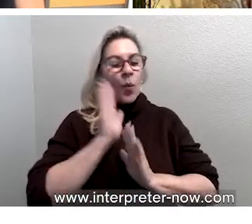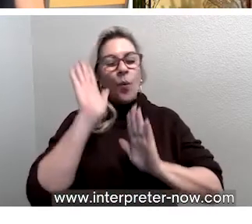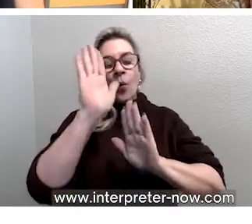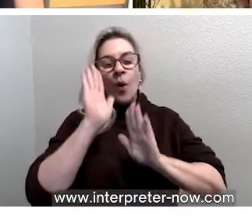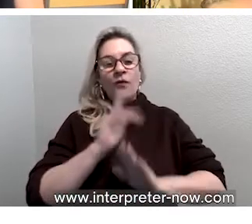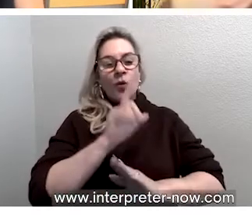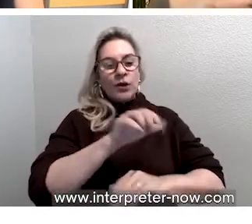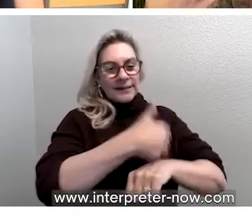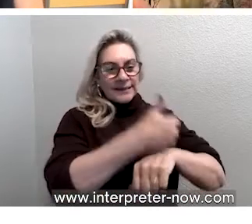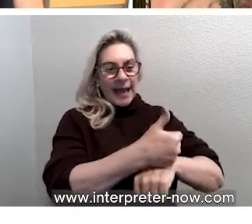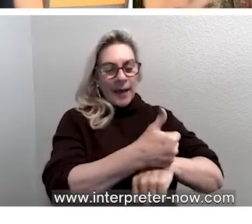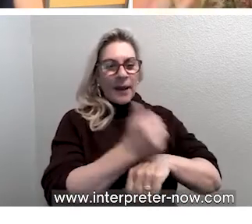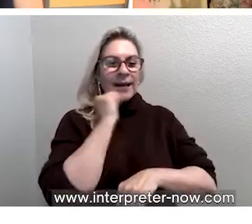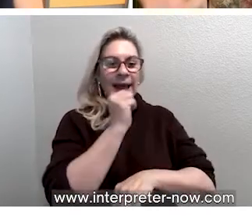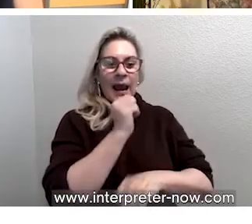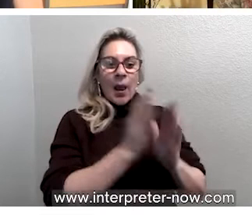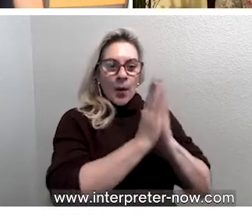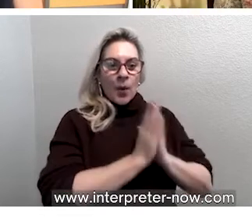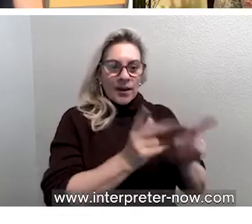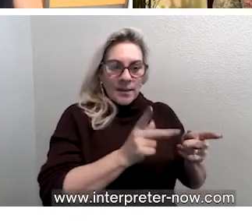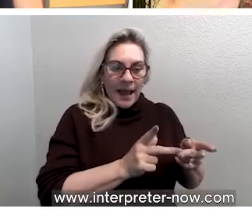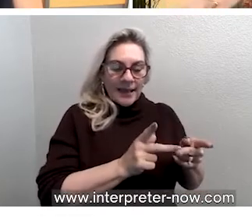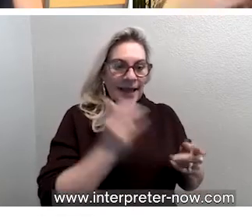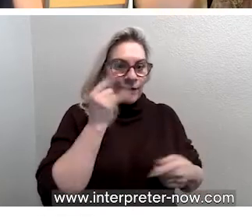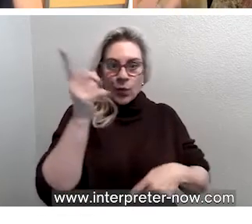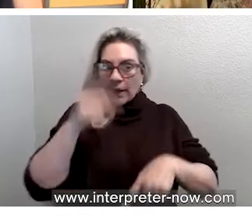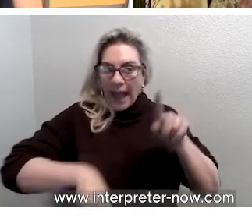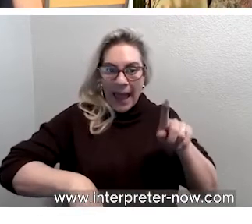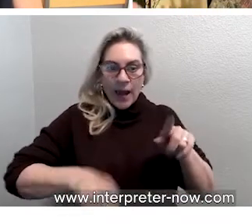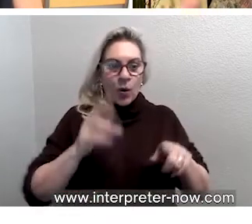If you don't feel that you can/it's appropriate to call it a prayer space.